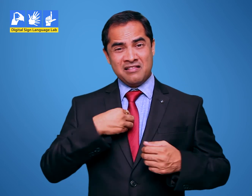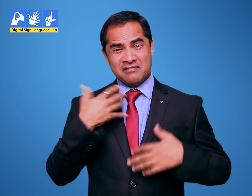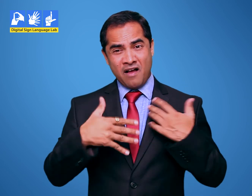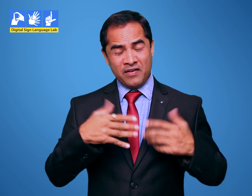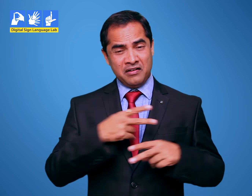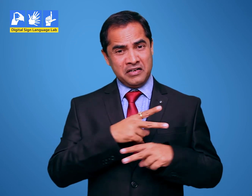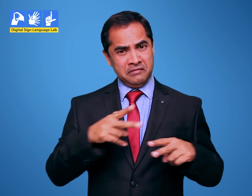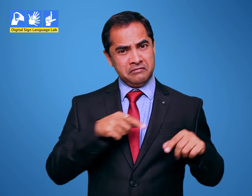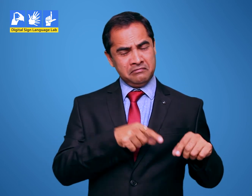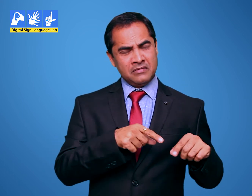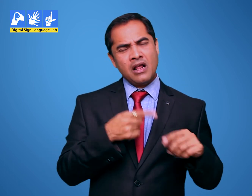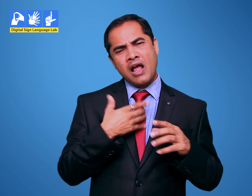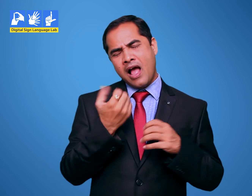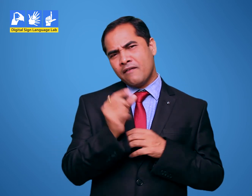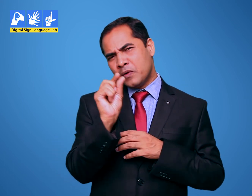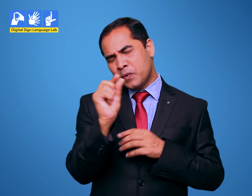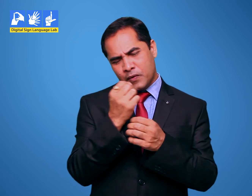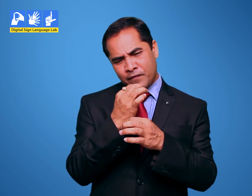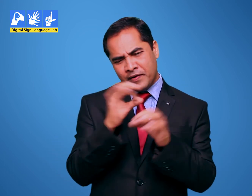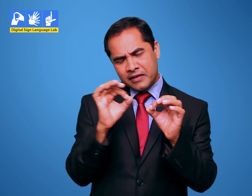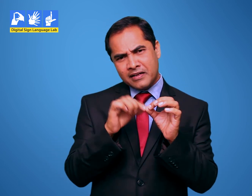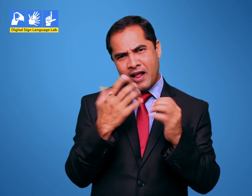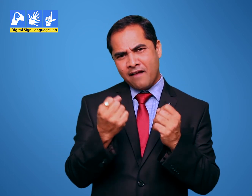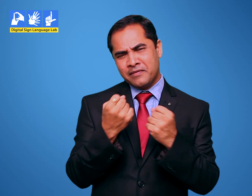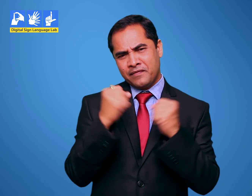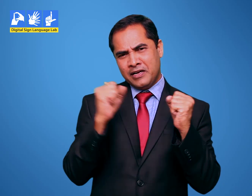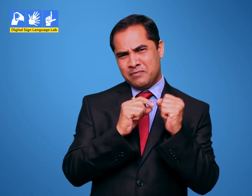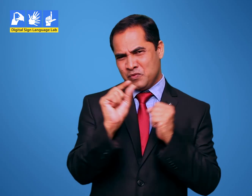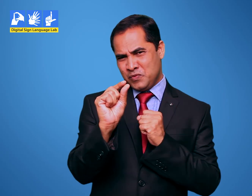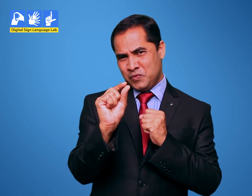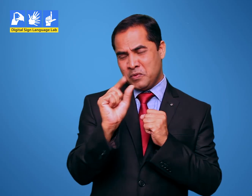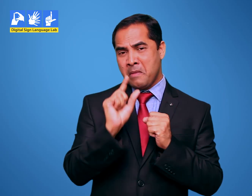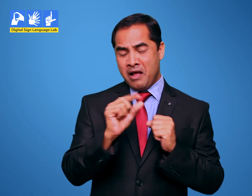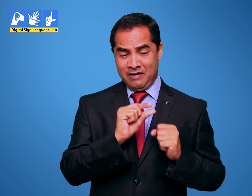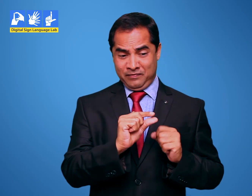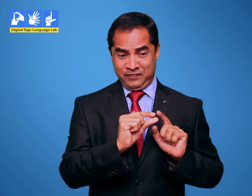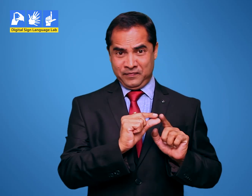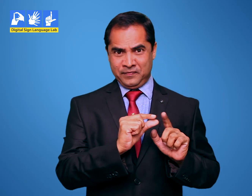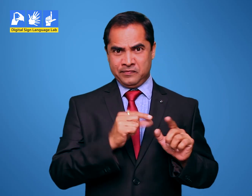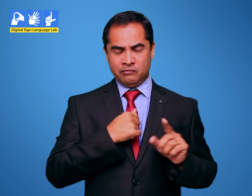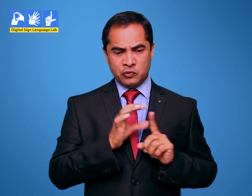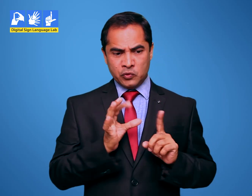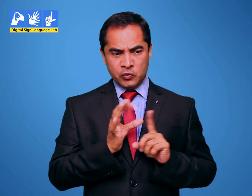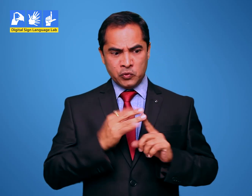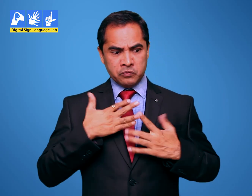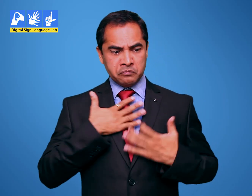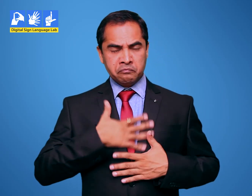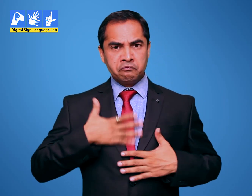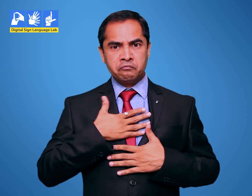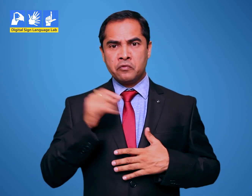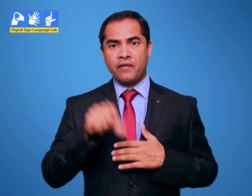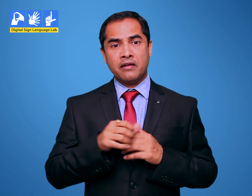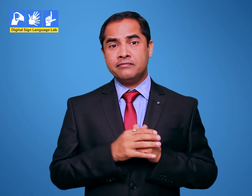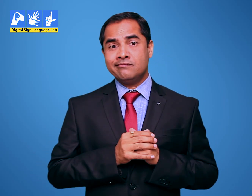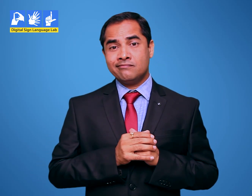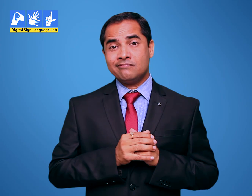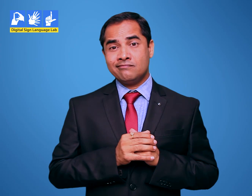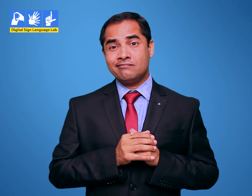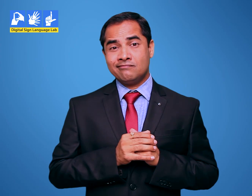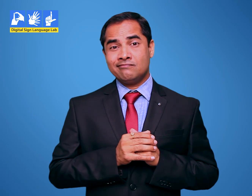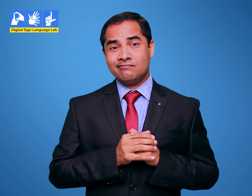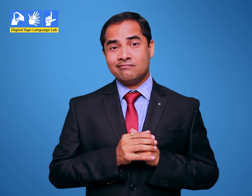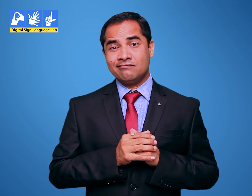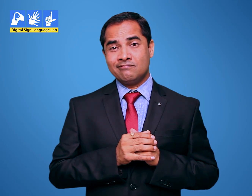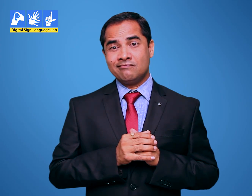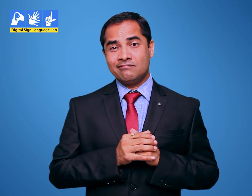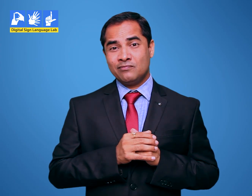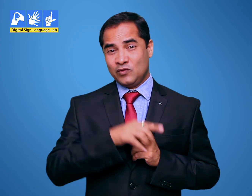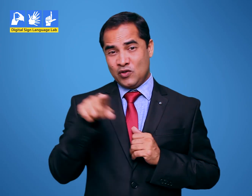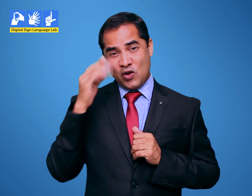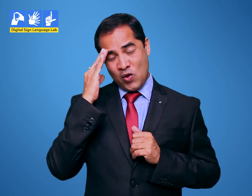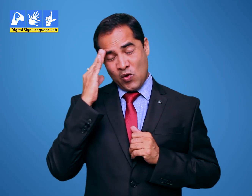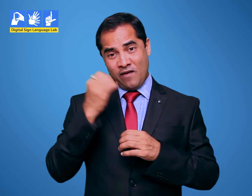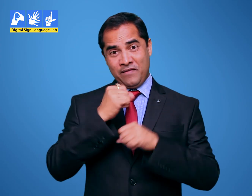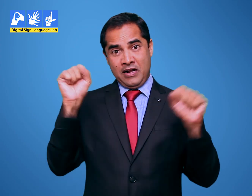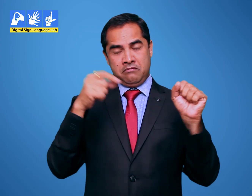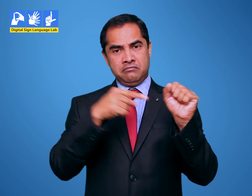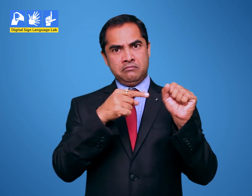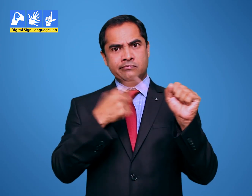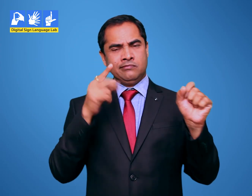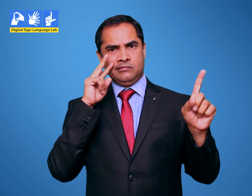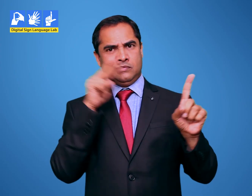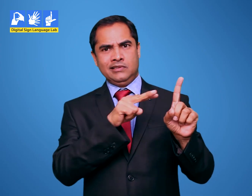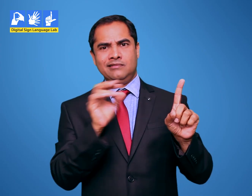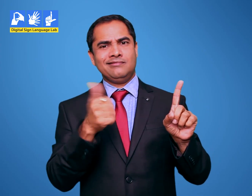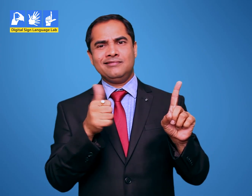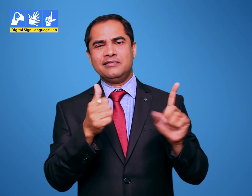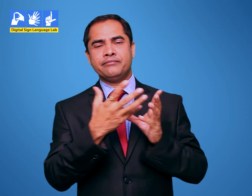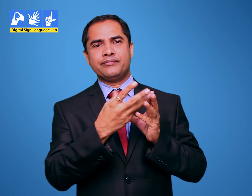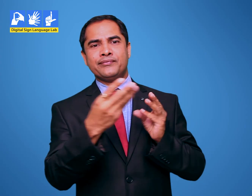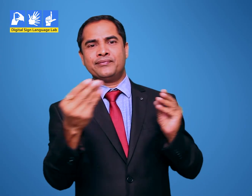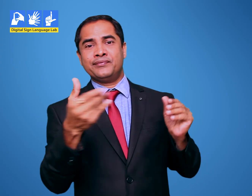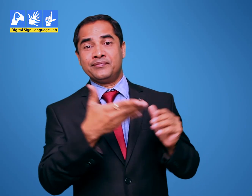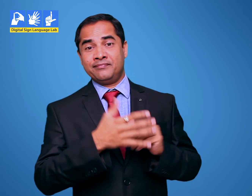limited freedom that I was allowed, when I knew that my people were not free.